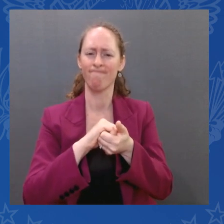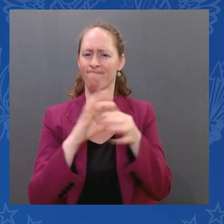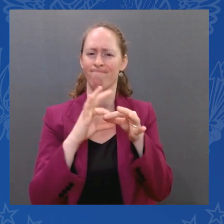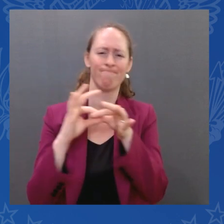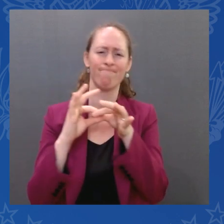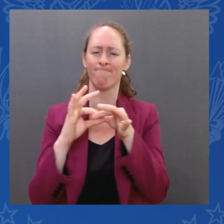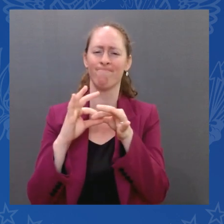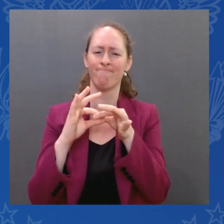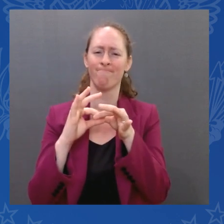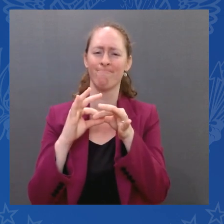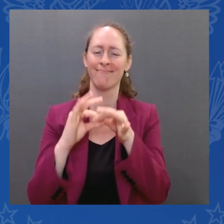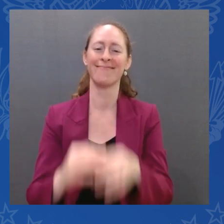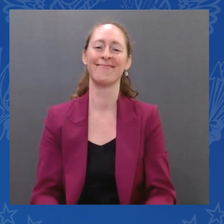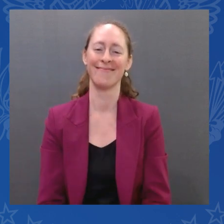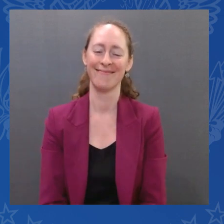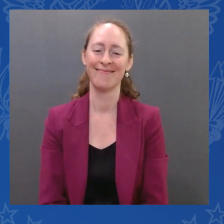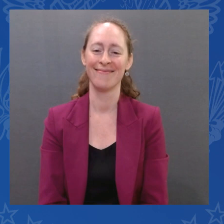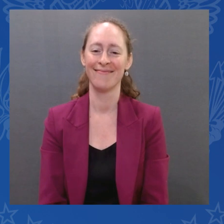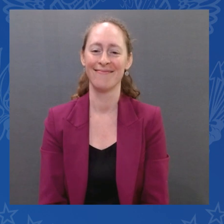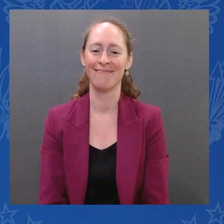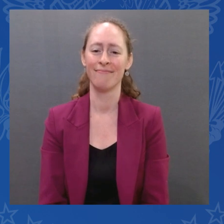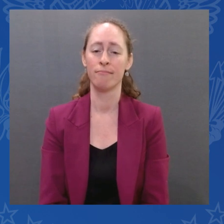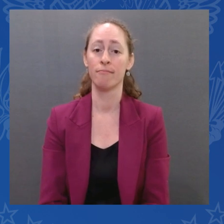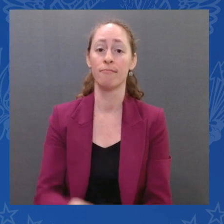and the right of the Jewish people to a state of their own.